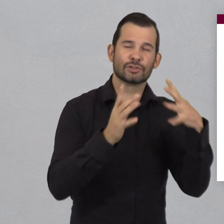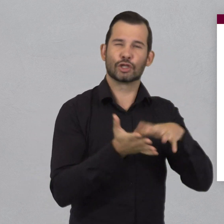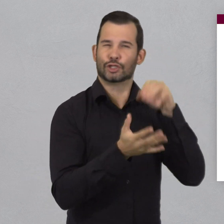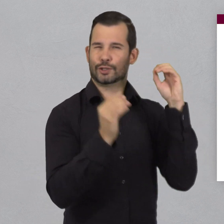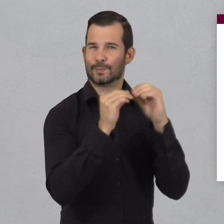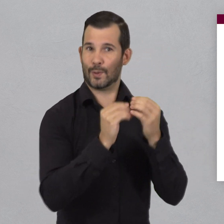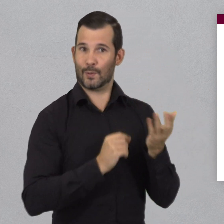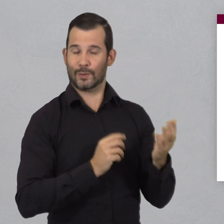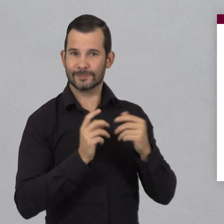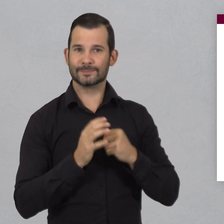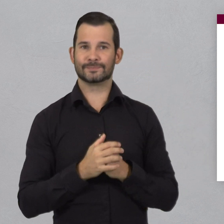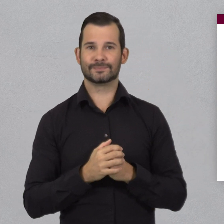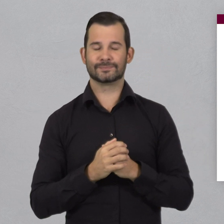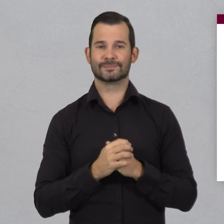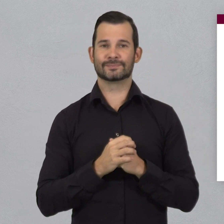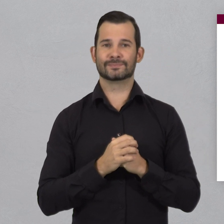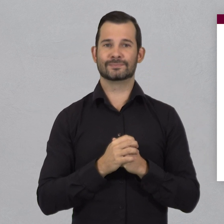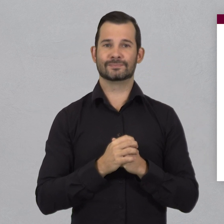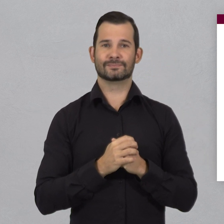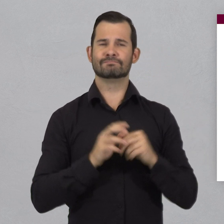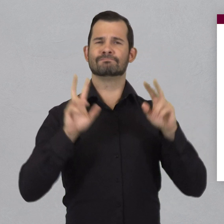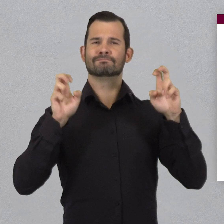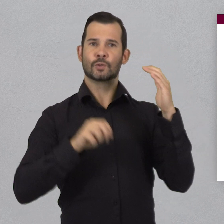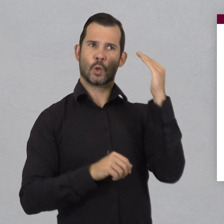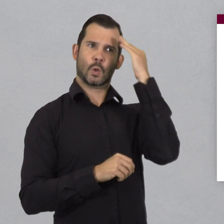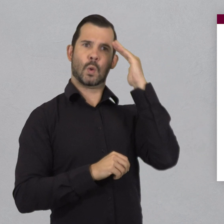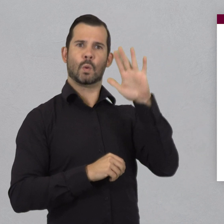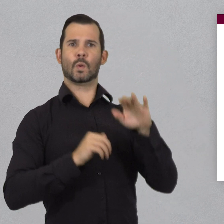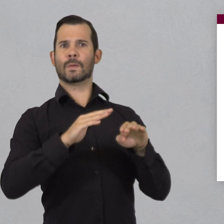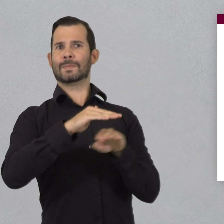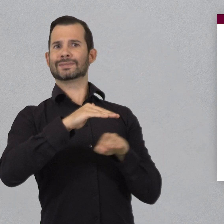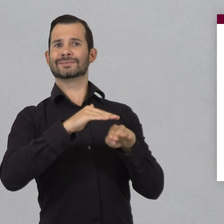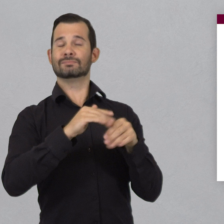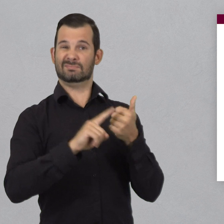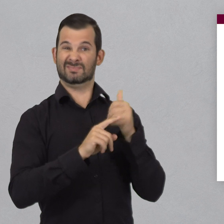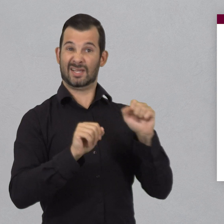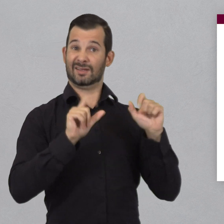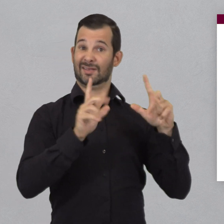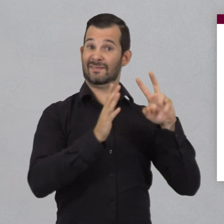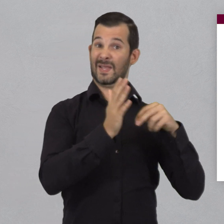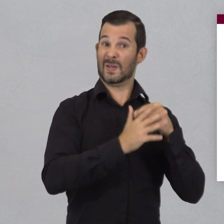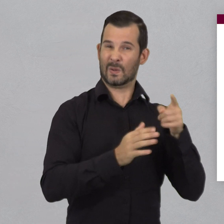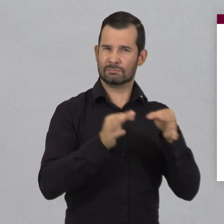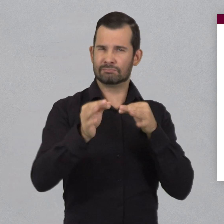out these resources to learn more: · Know Your Basics: This video explains